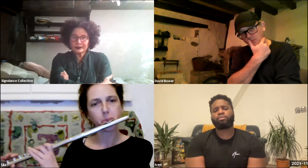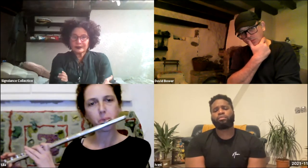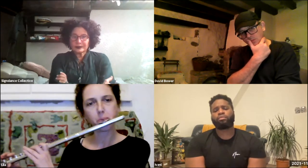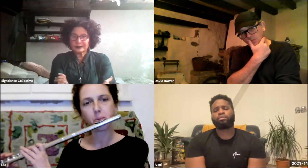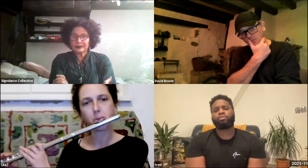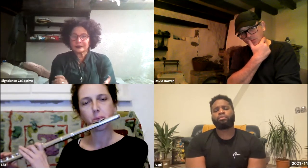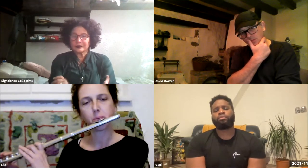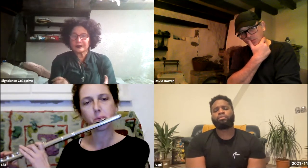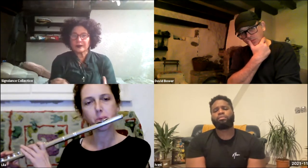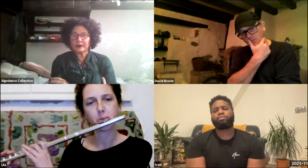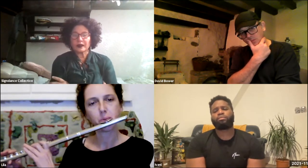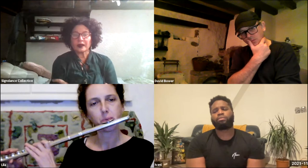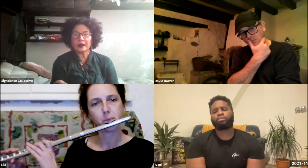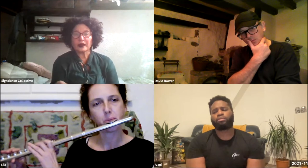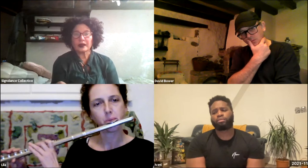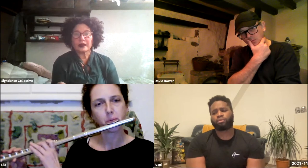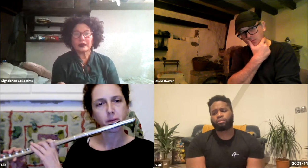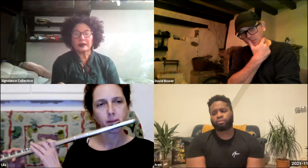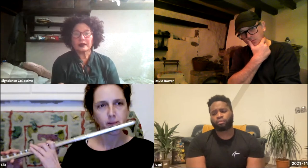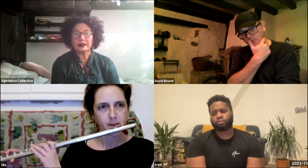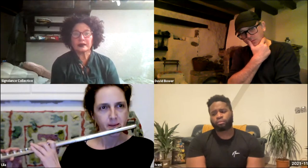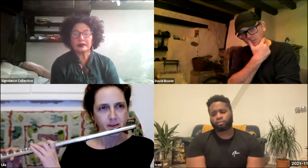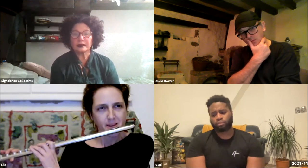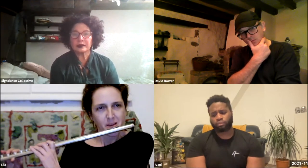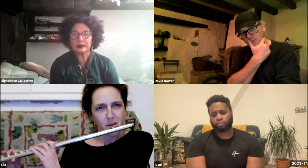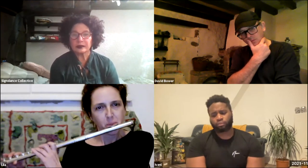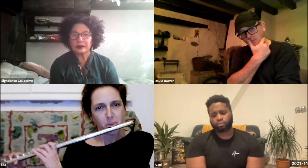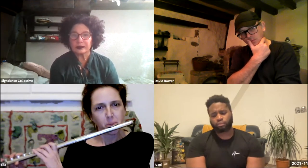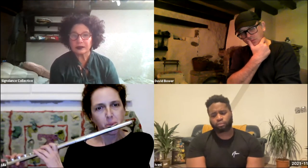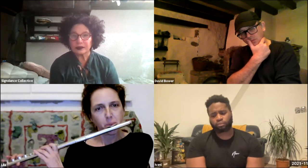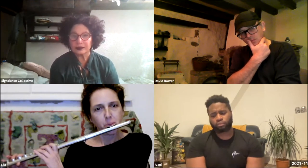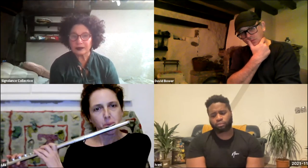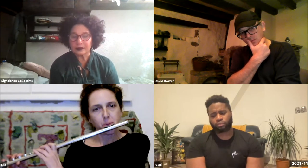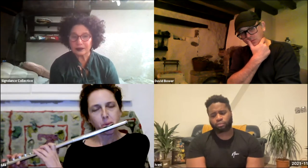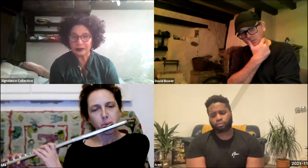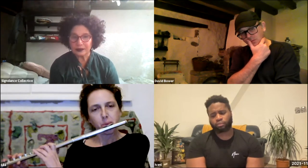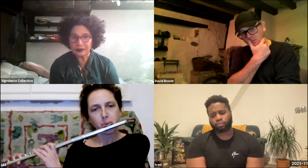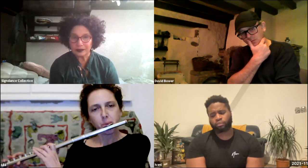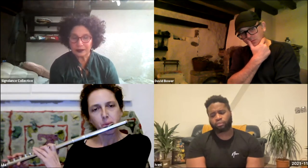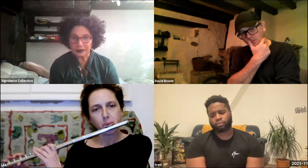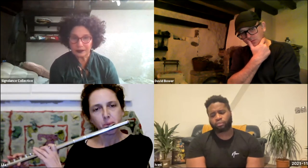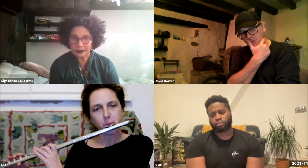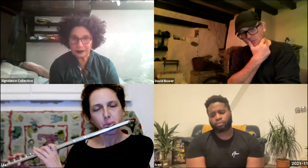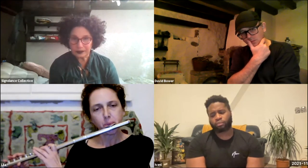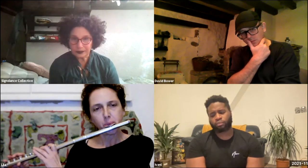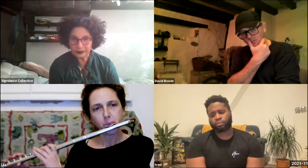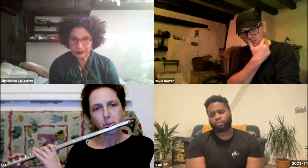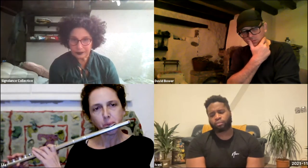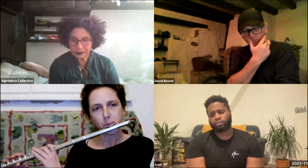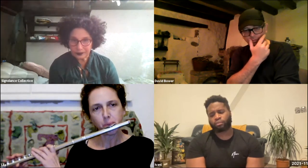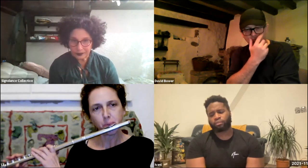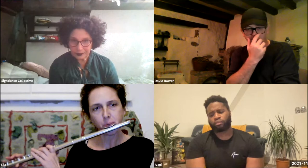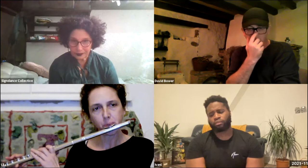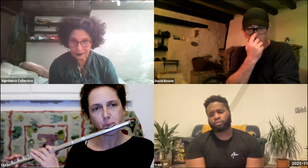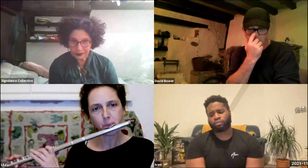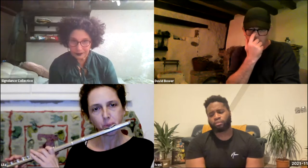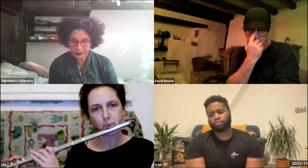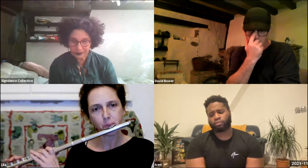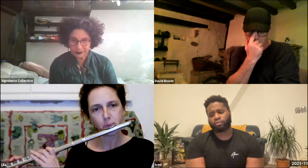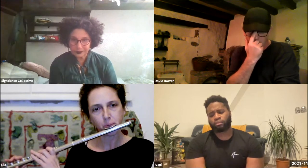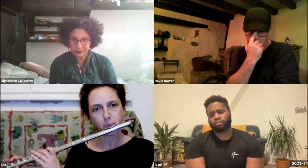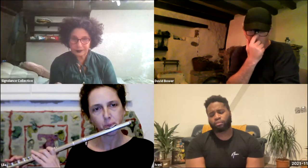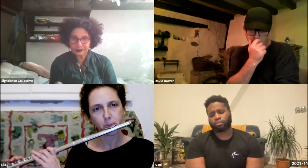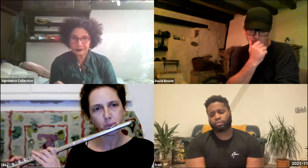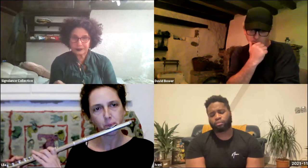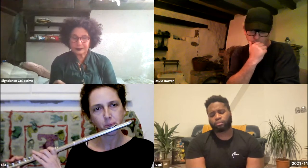Did you get that?